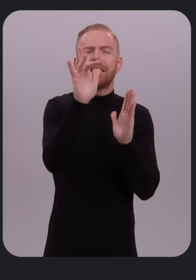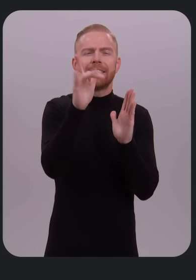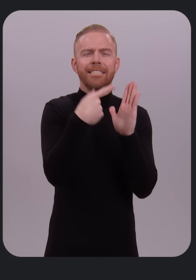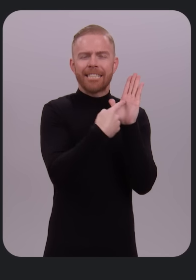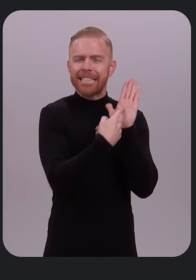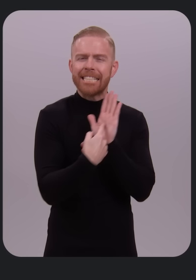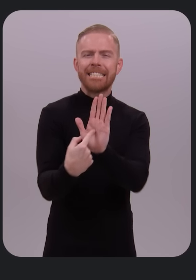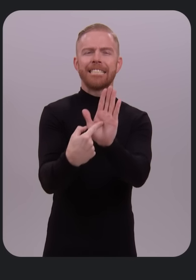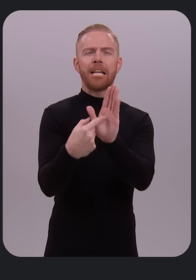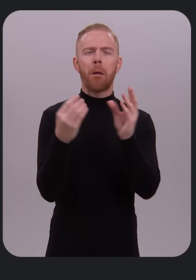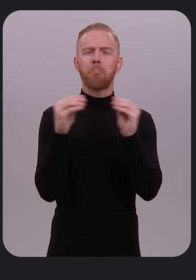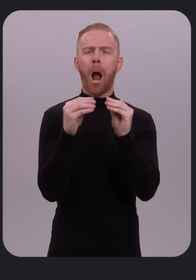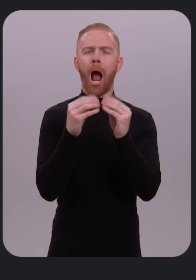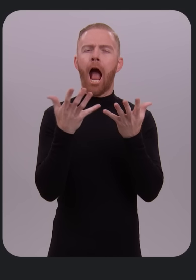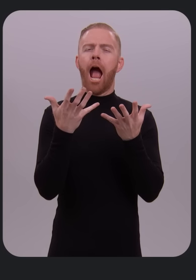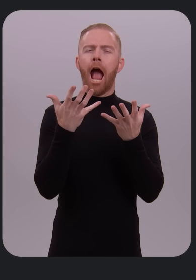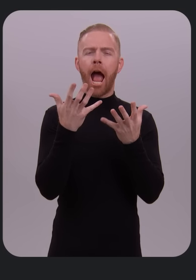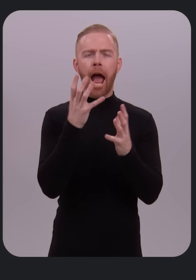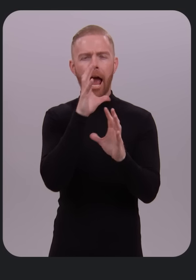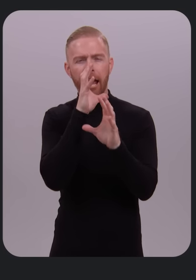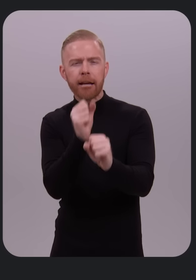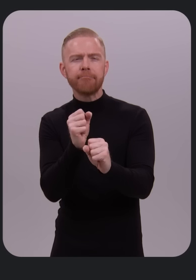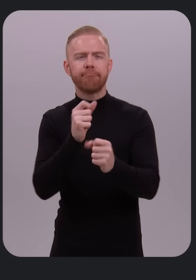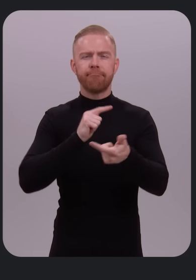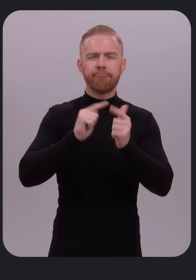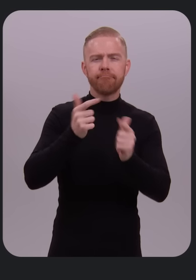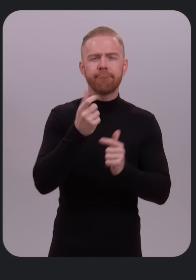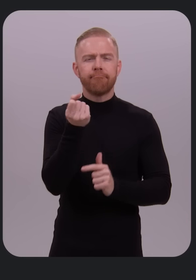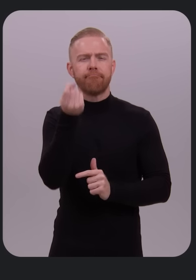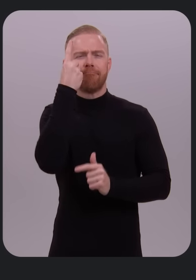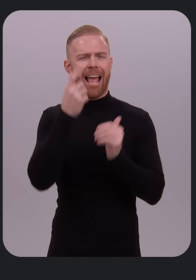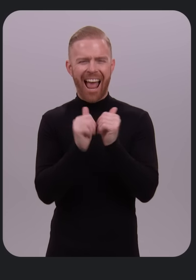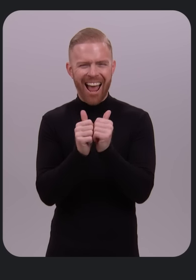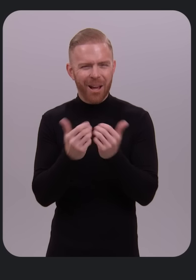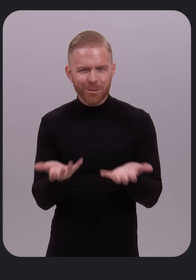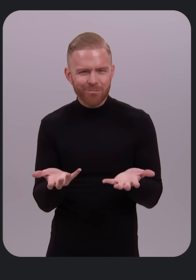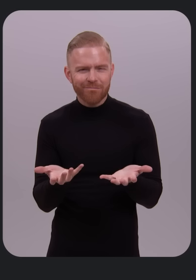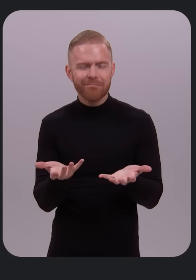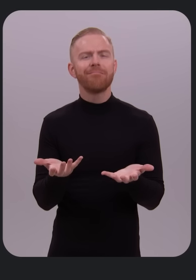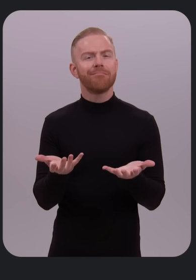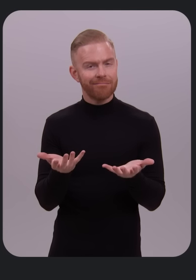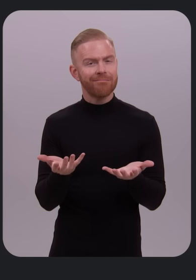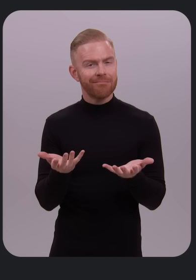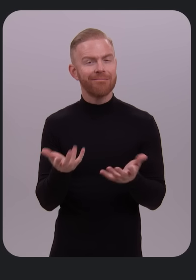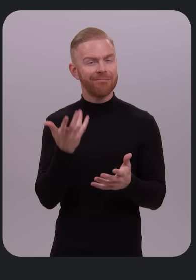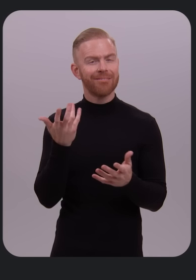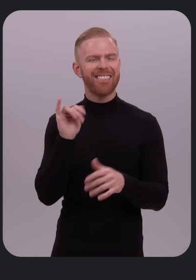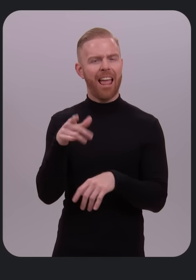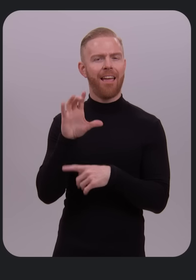into something digestible, engaging, something you can share? This is where Canvas comes in.